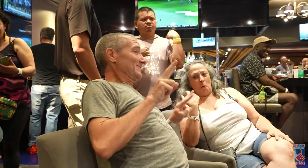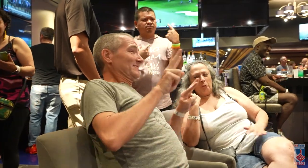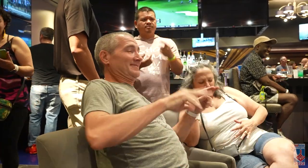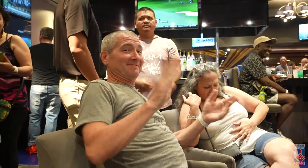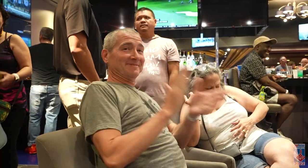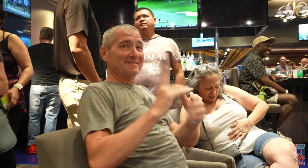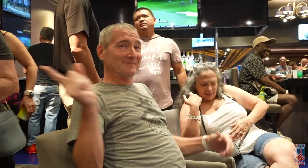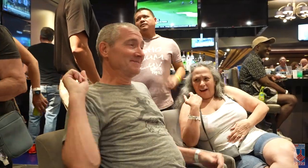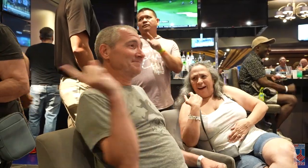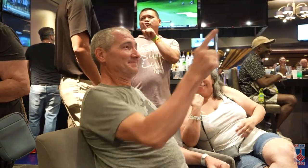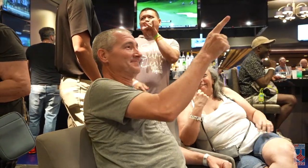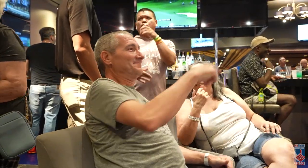Ready to watch? Let’s go!